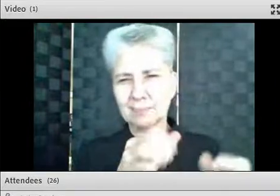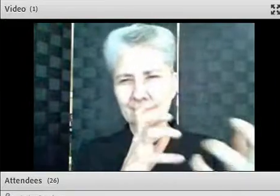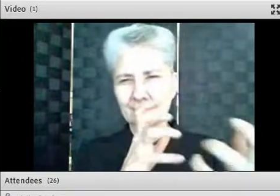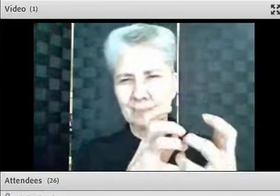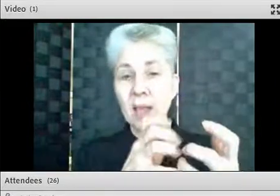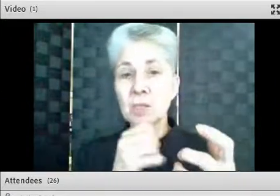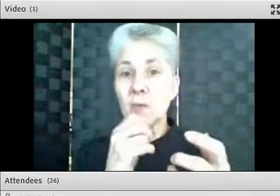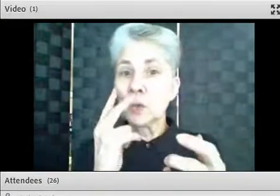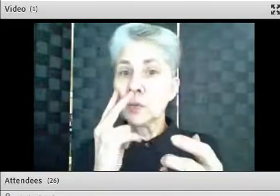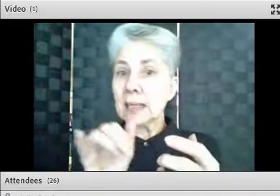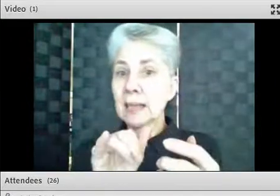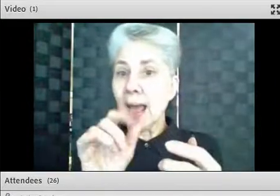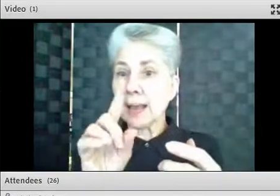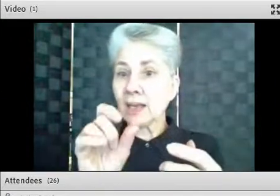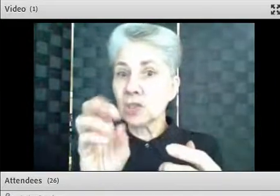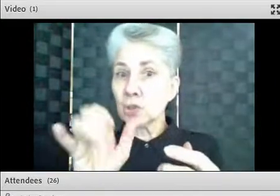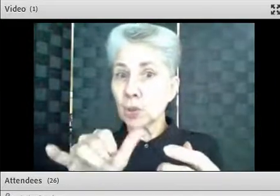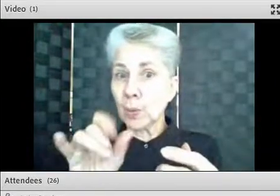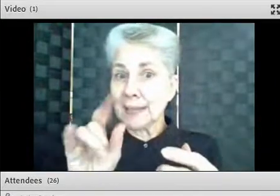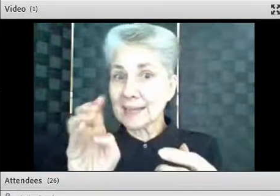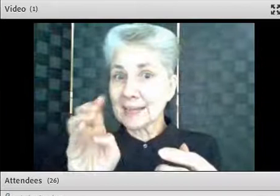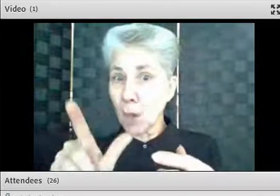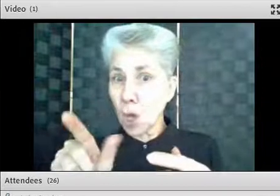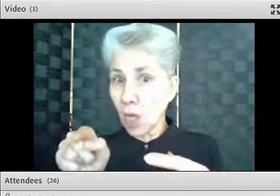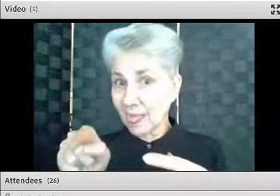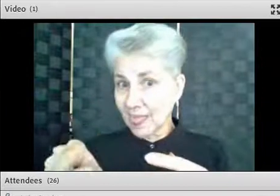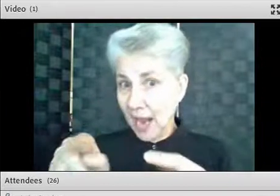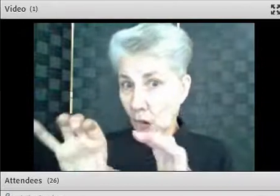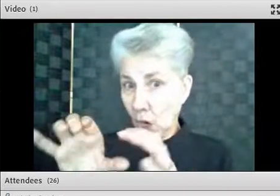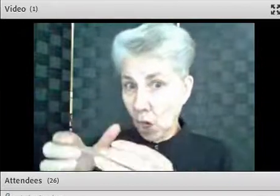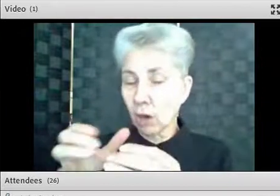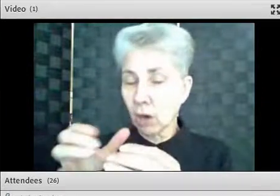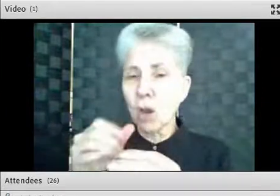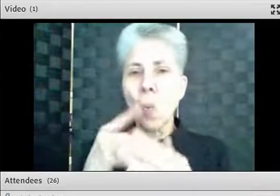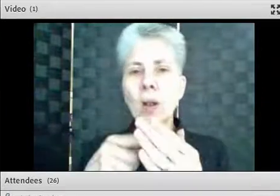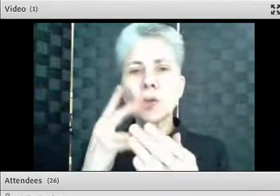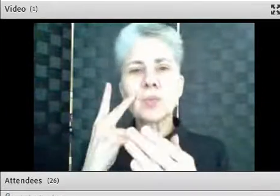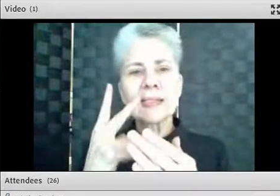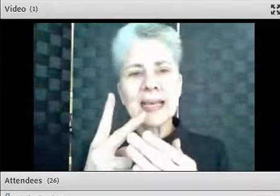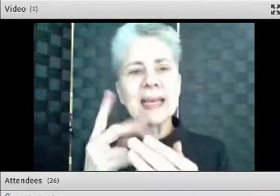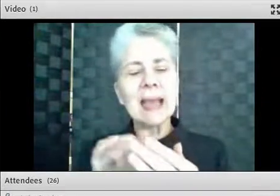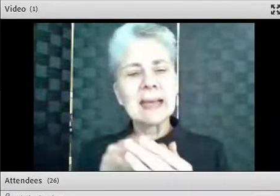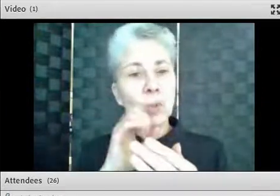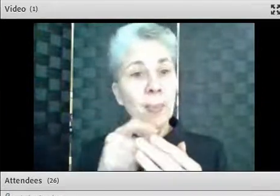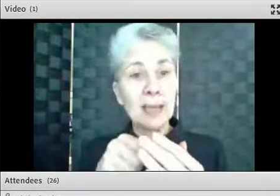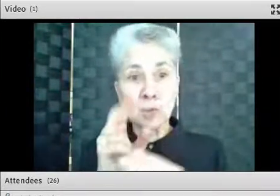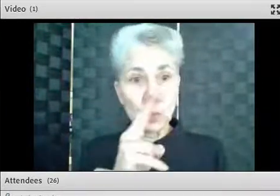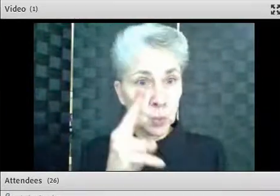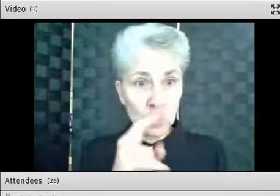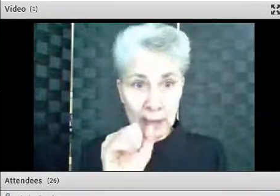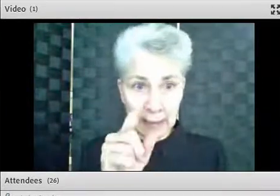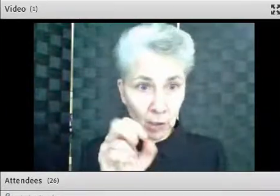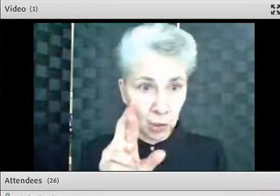so if you do see, like, Dewey decimal call numbers, the Cutter that you see, assuming it even uses a Cutter